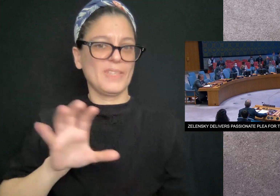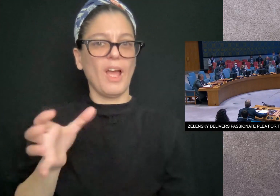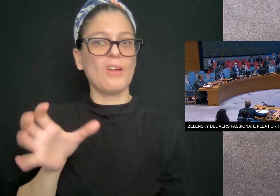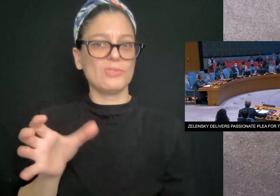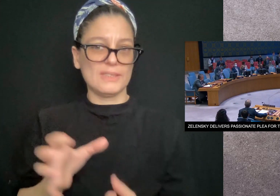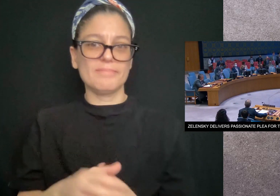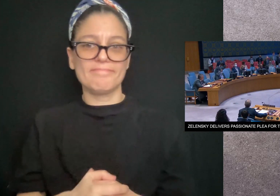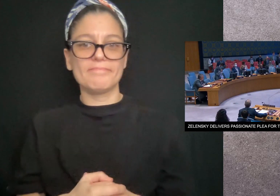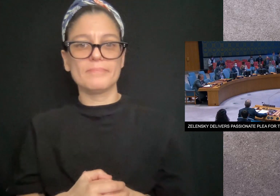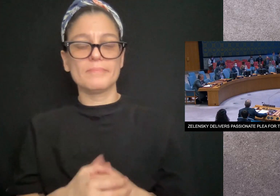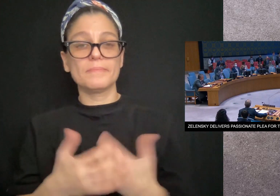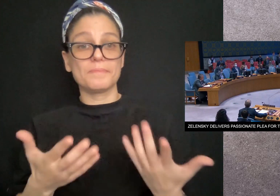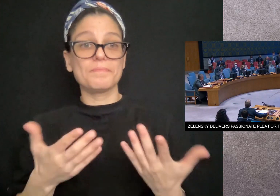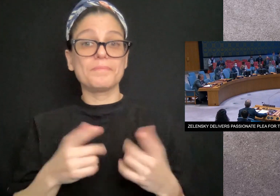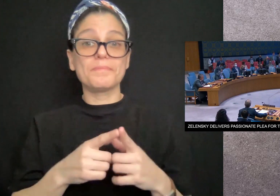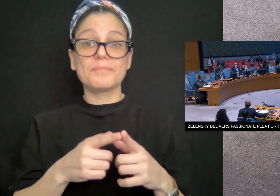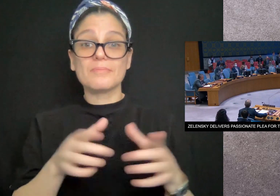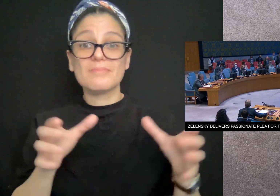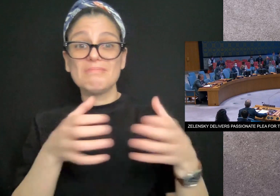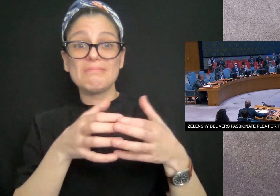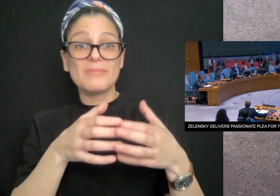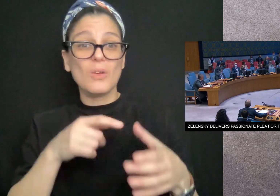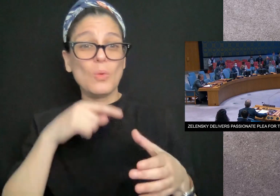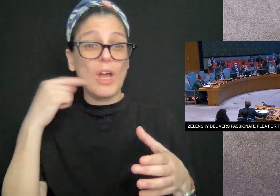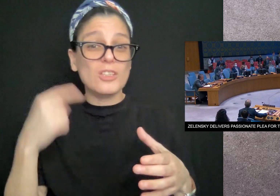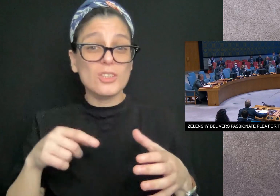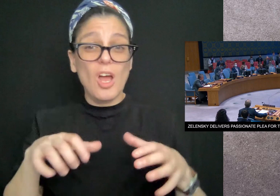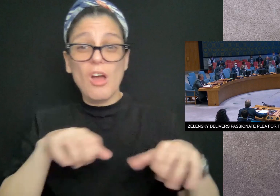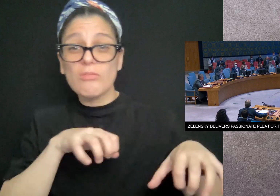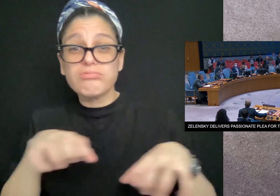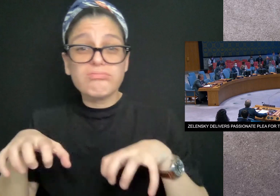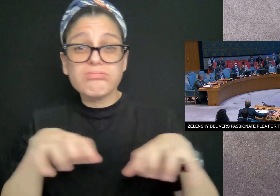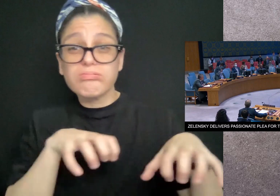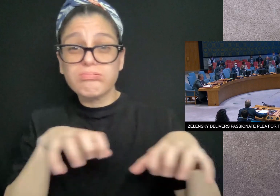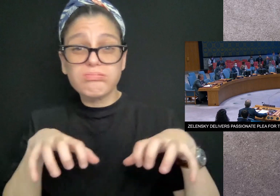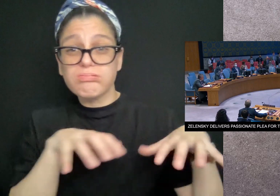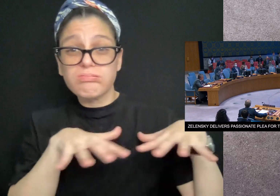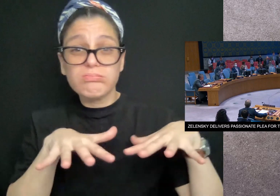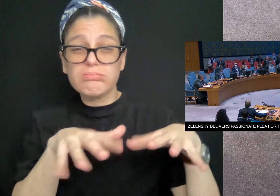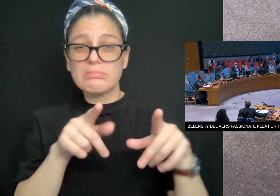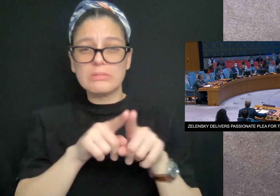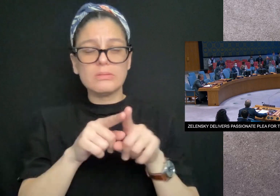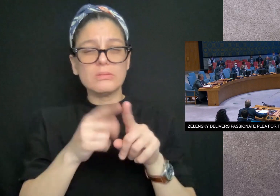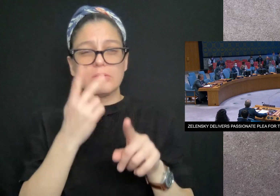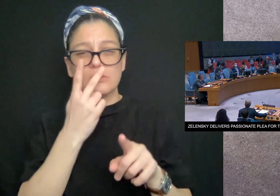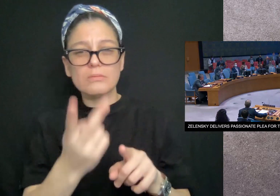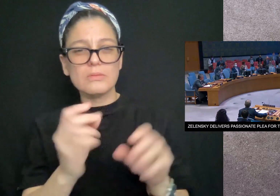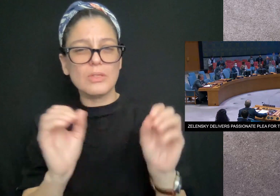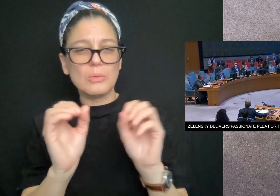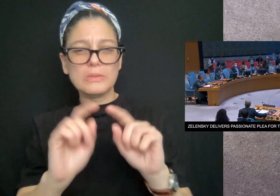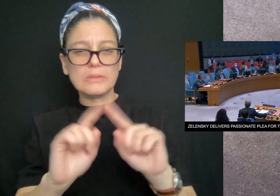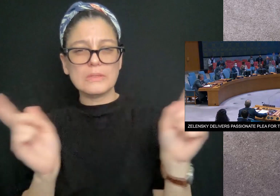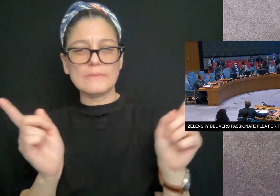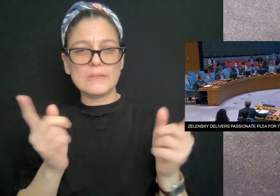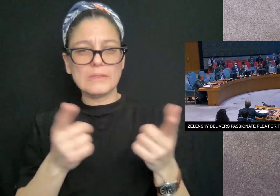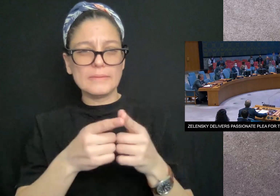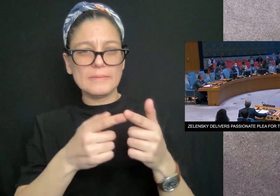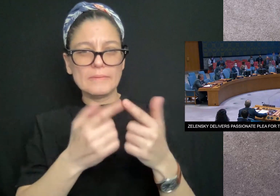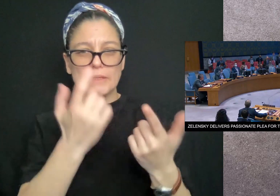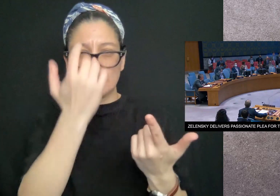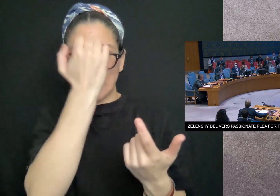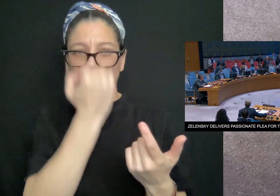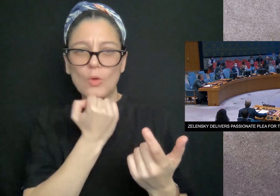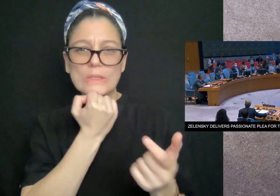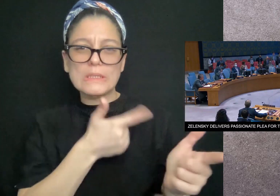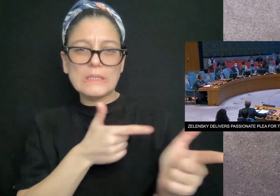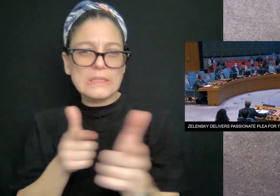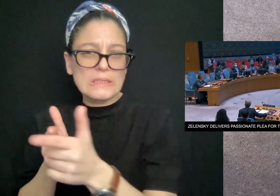Zelensky told the council it is failing his country